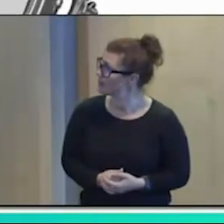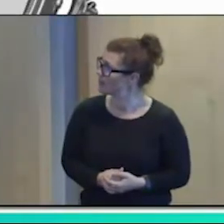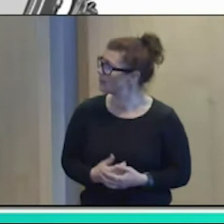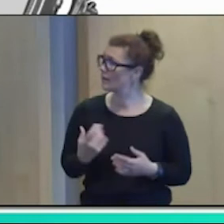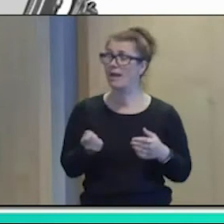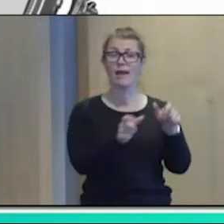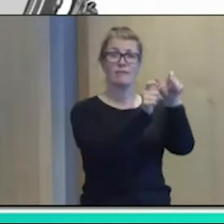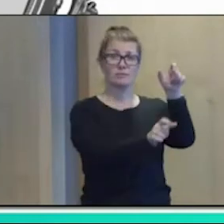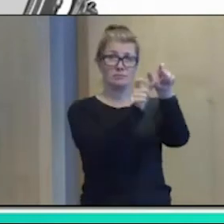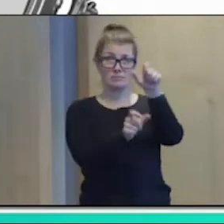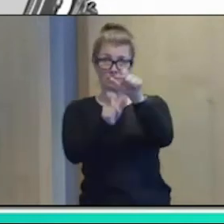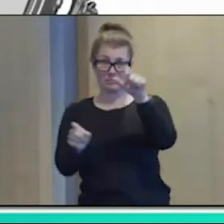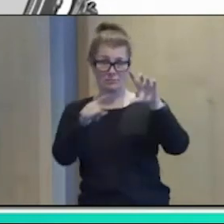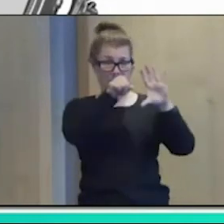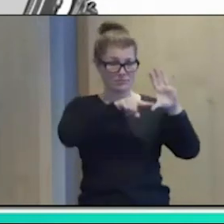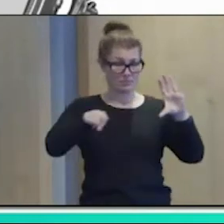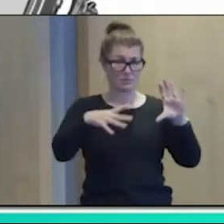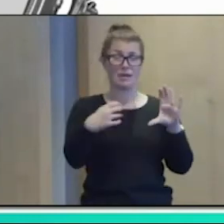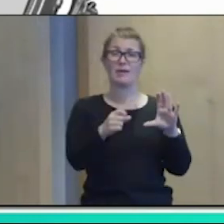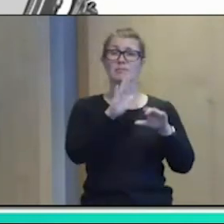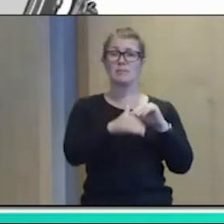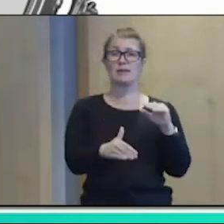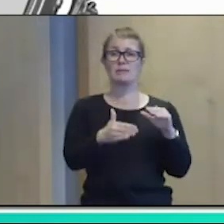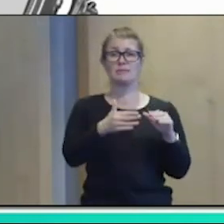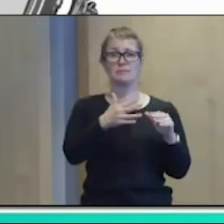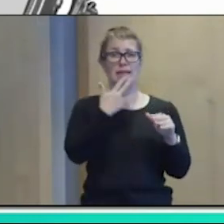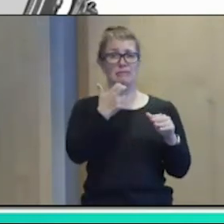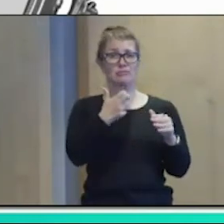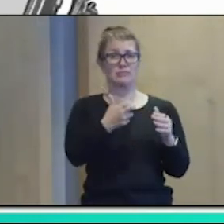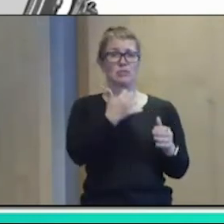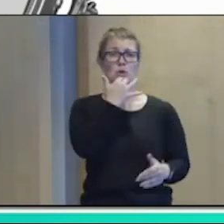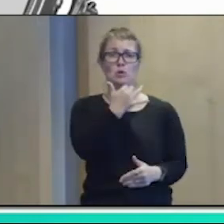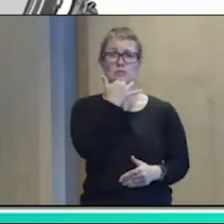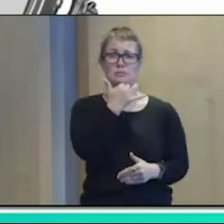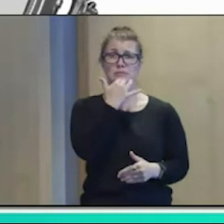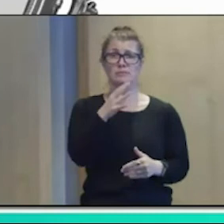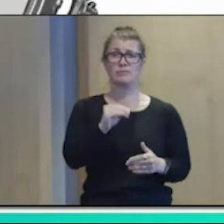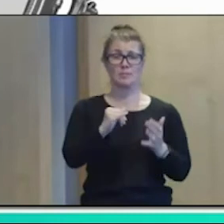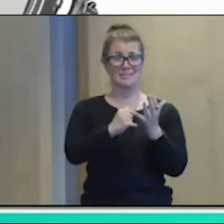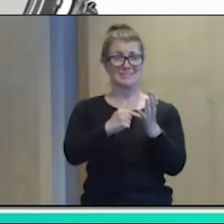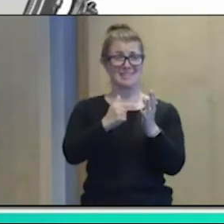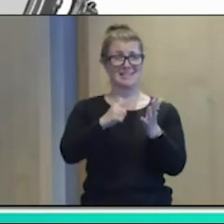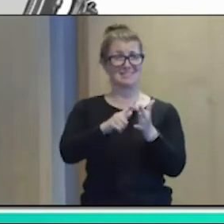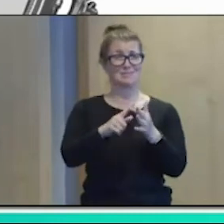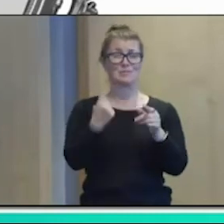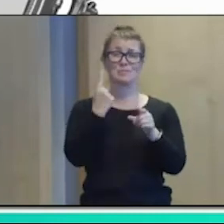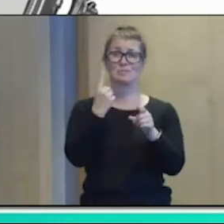costs by states and that's in the national electricity market which isn't national because